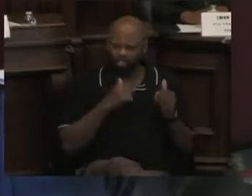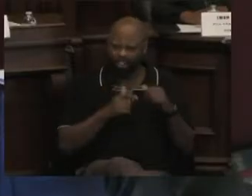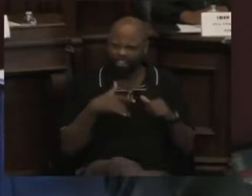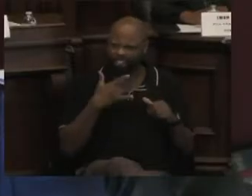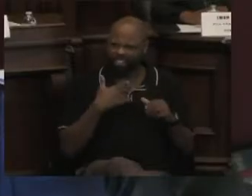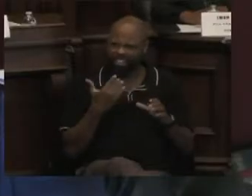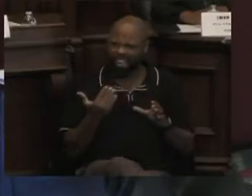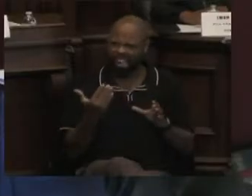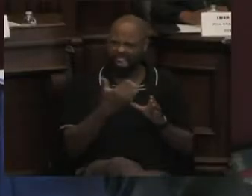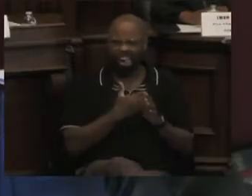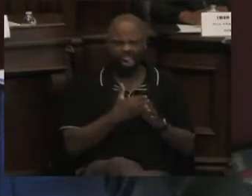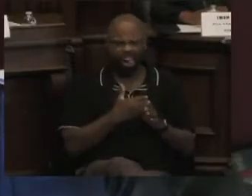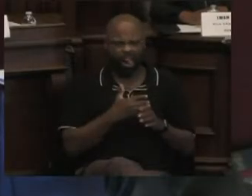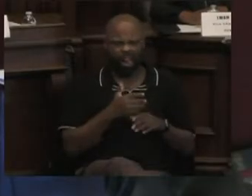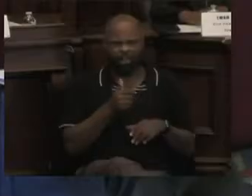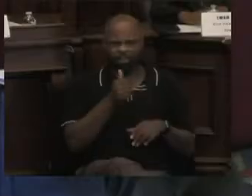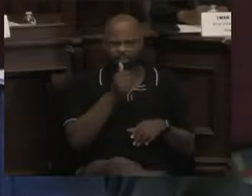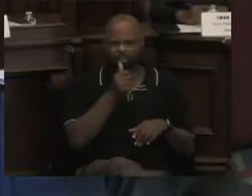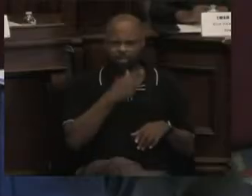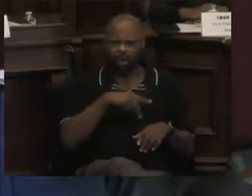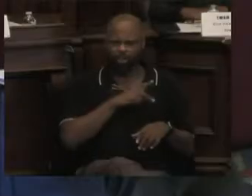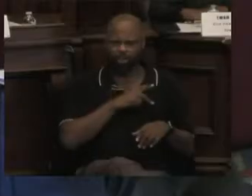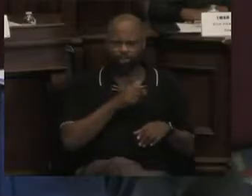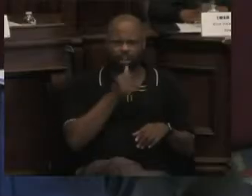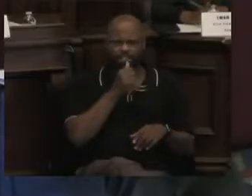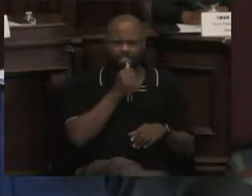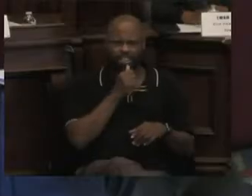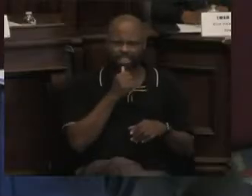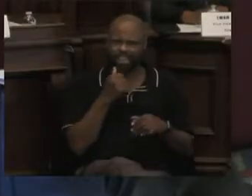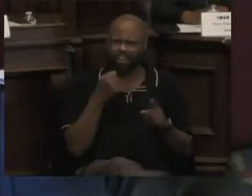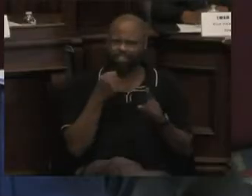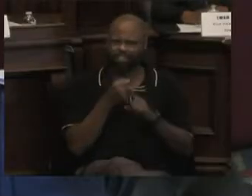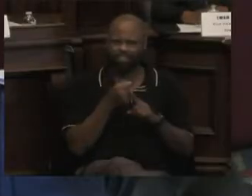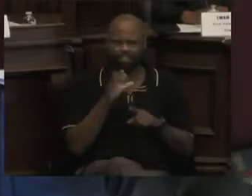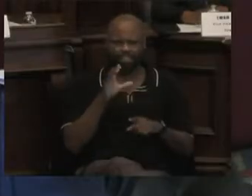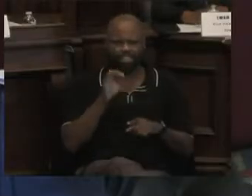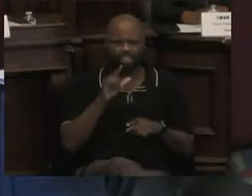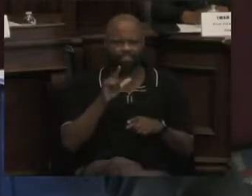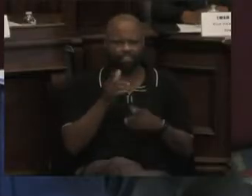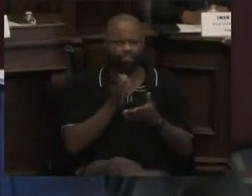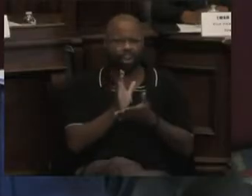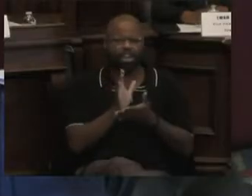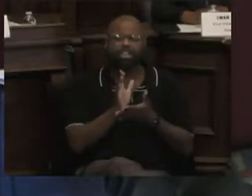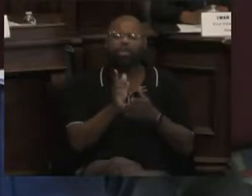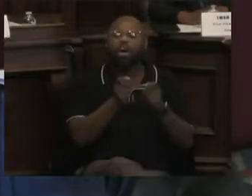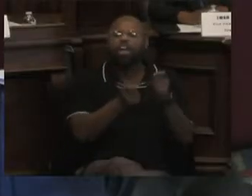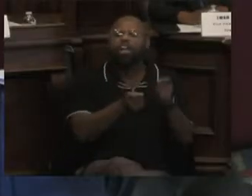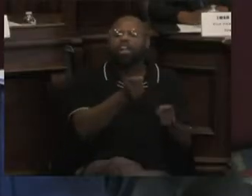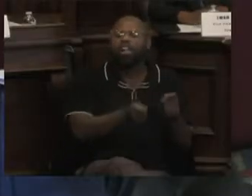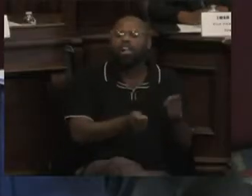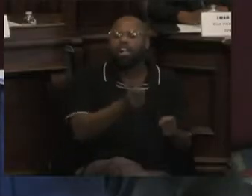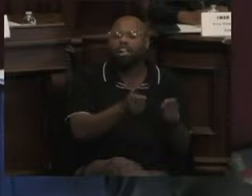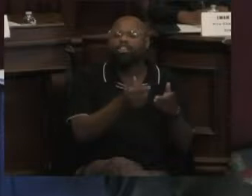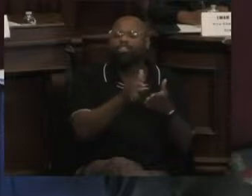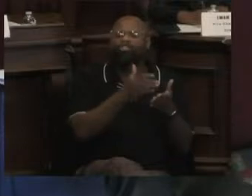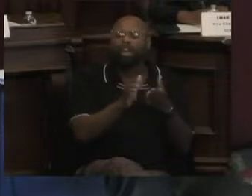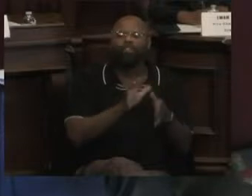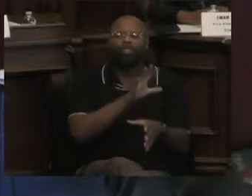a lot of people said how dramatically this feels like an invasion of personal privacy, and it affects their civil